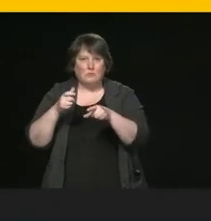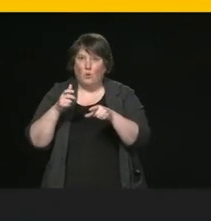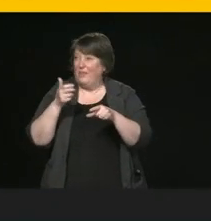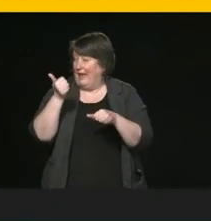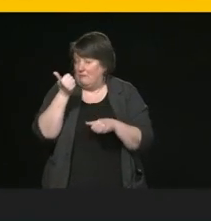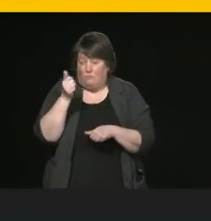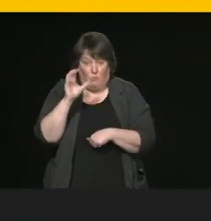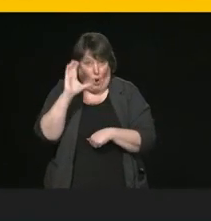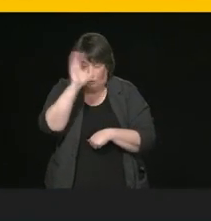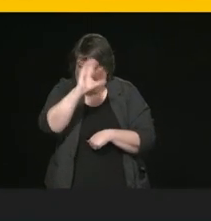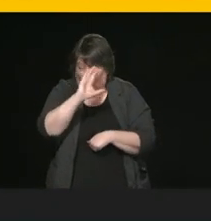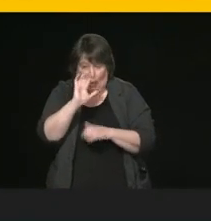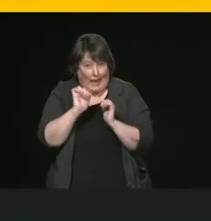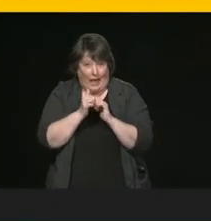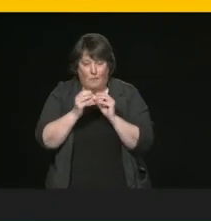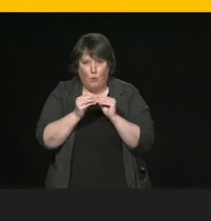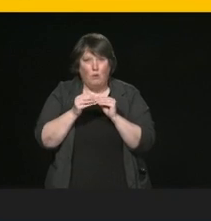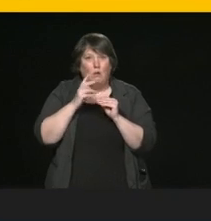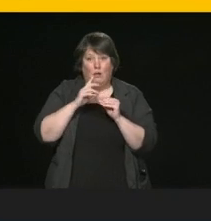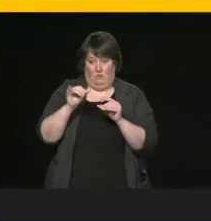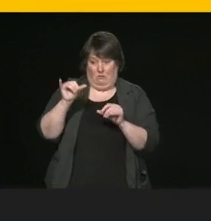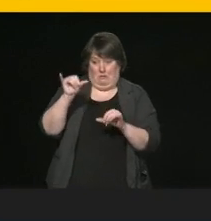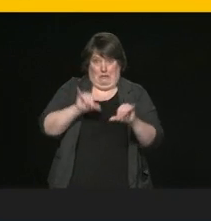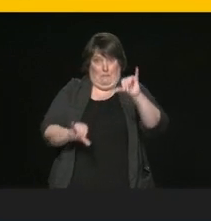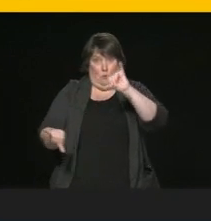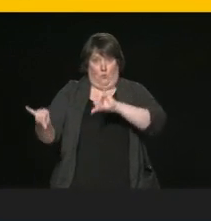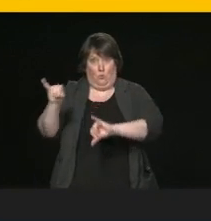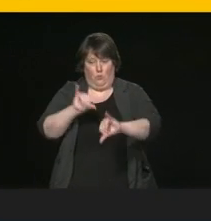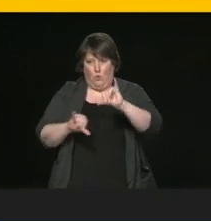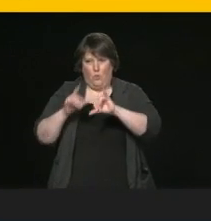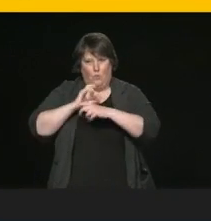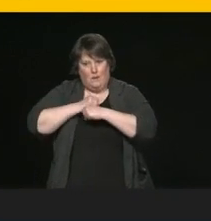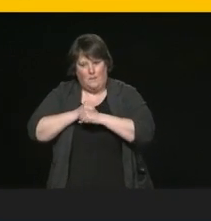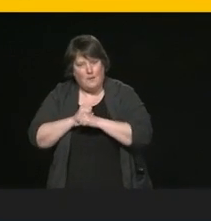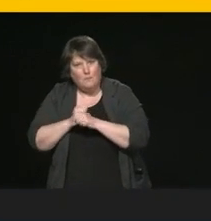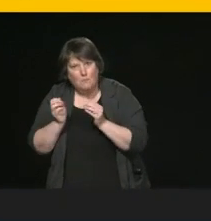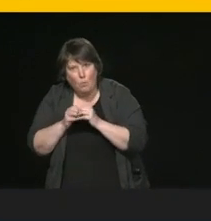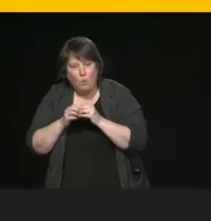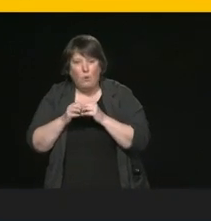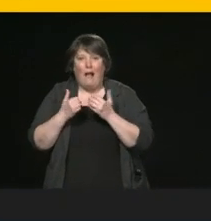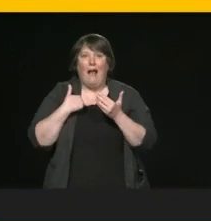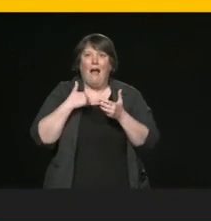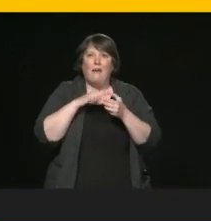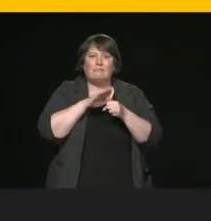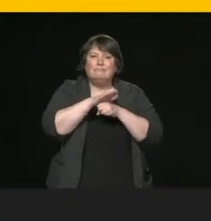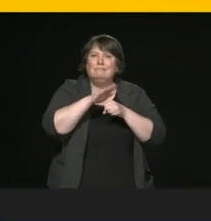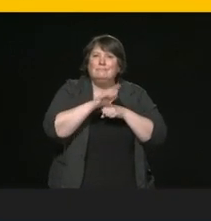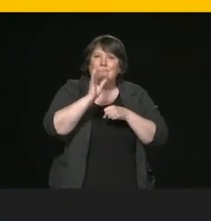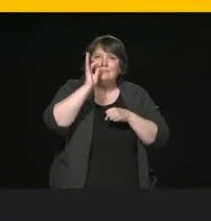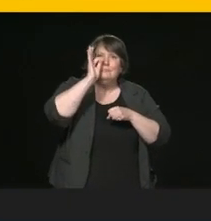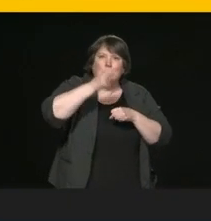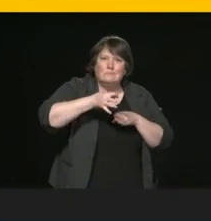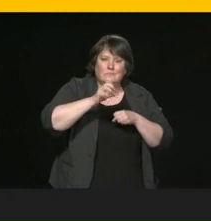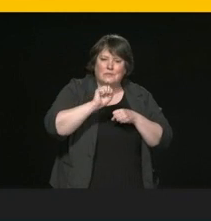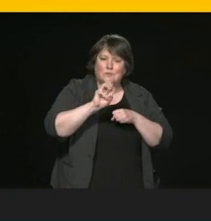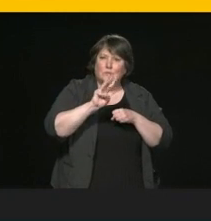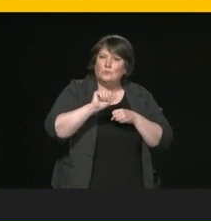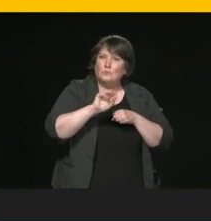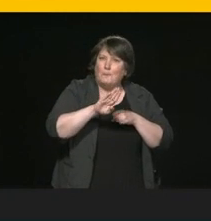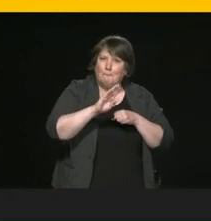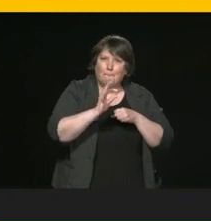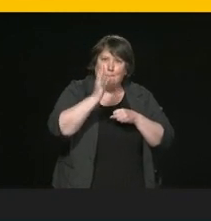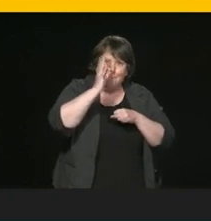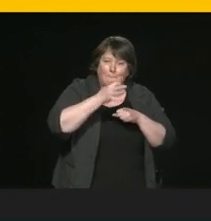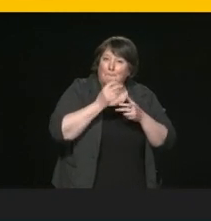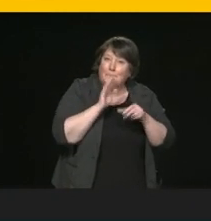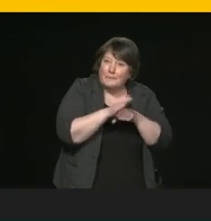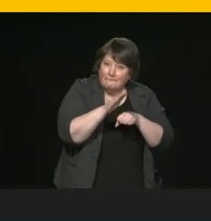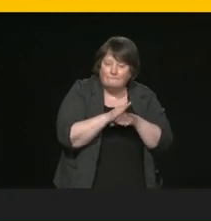OF TESTS WE'RE PURSUING.